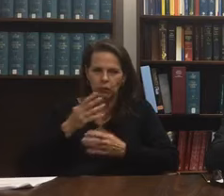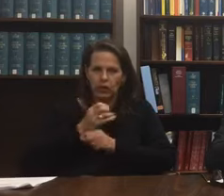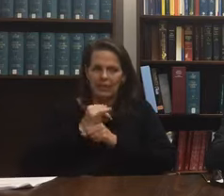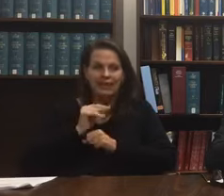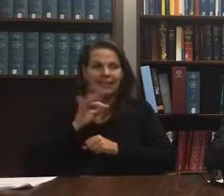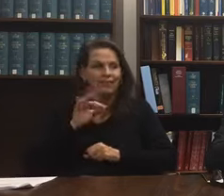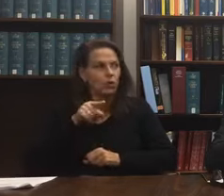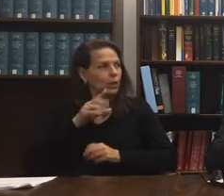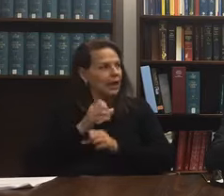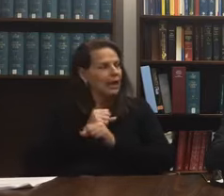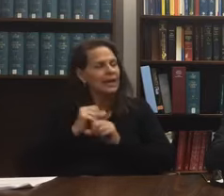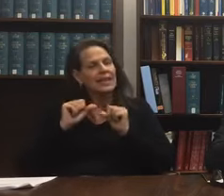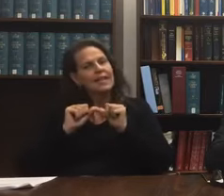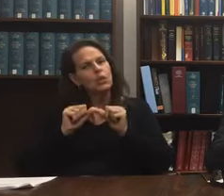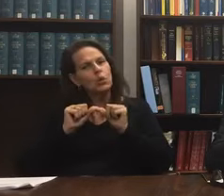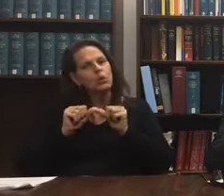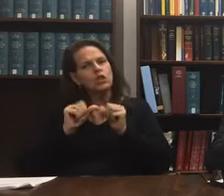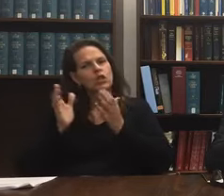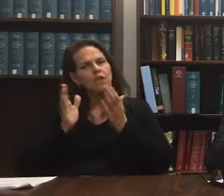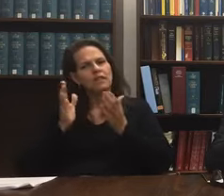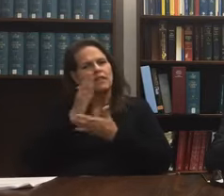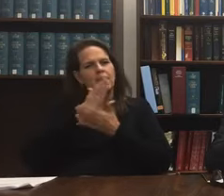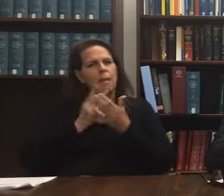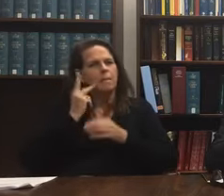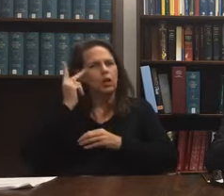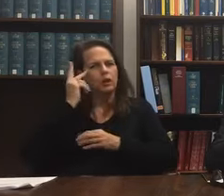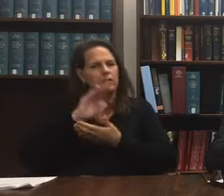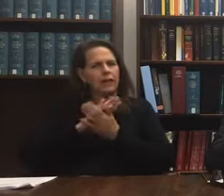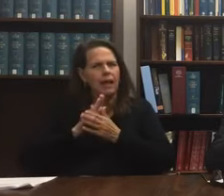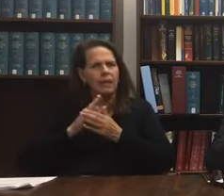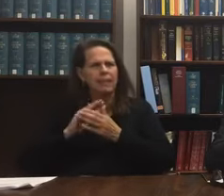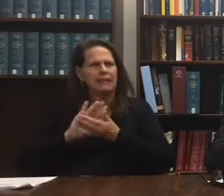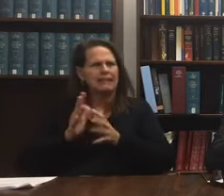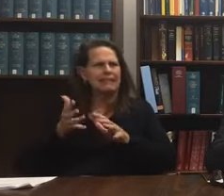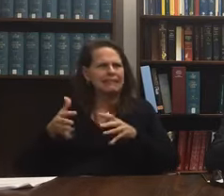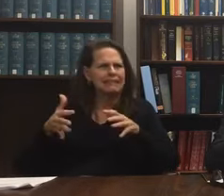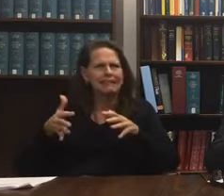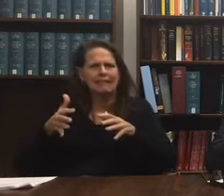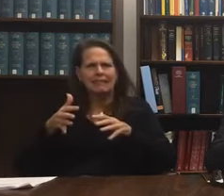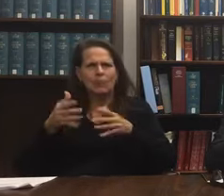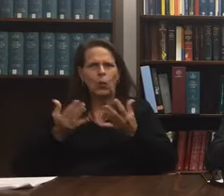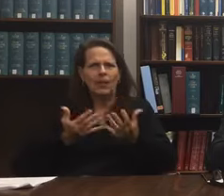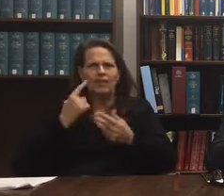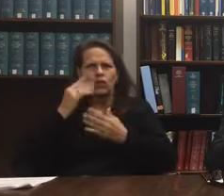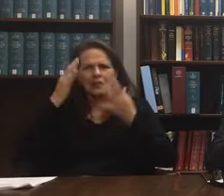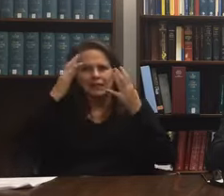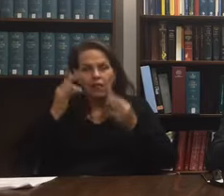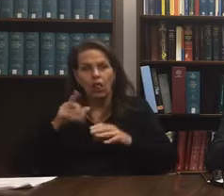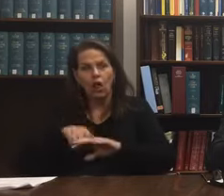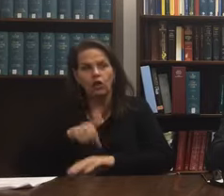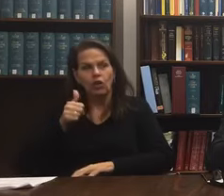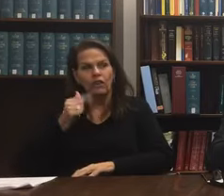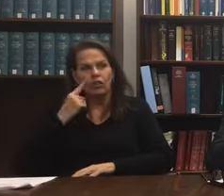continued services some parents get anxious and they're waiting for the decision but you know the longer it takes for the decision you're still